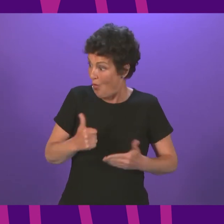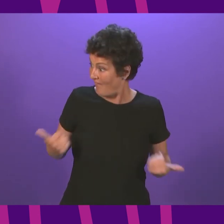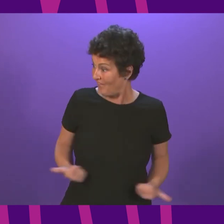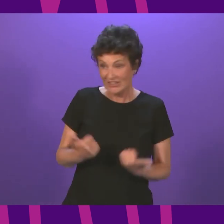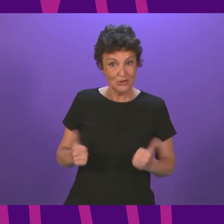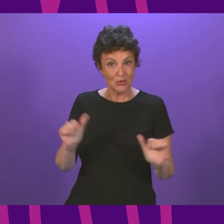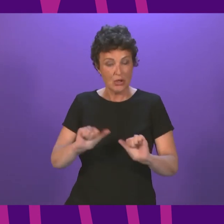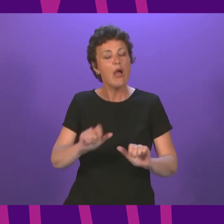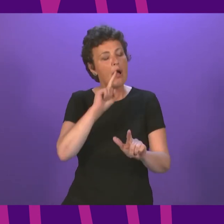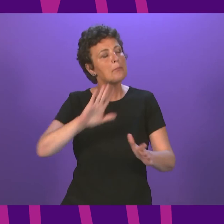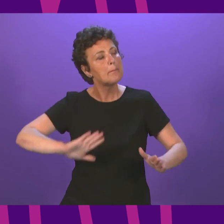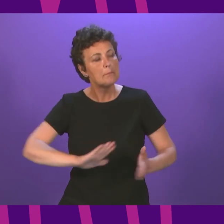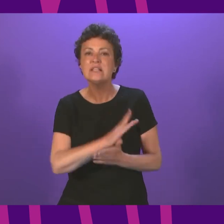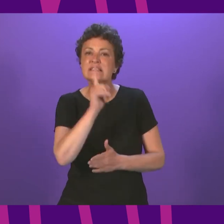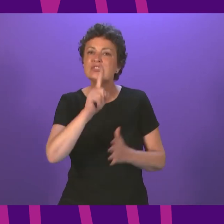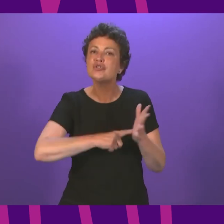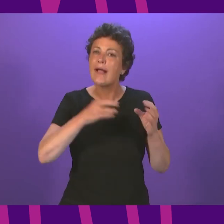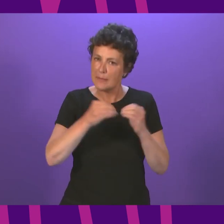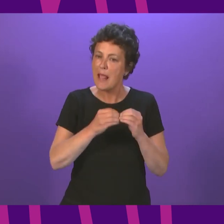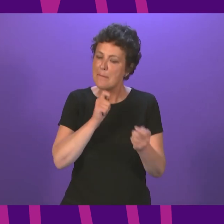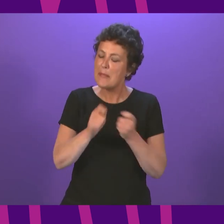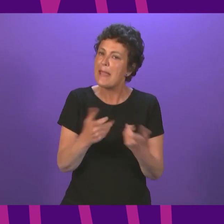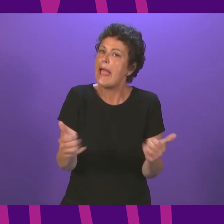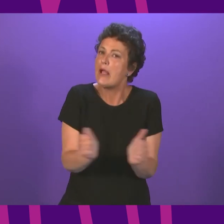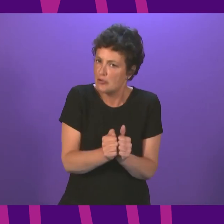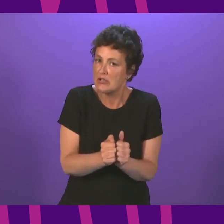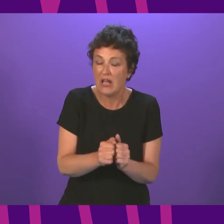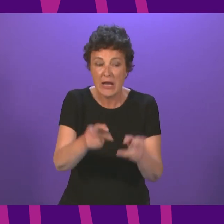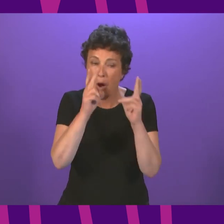have been legally unable to open for more than 470 days—some 15 months—while soft